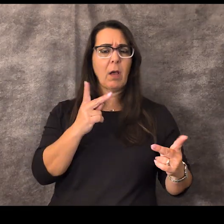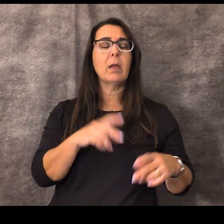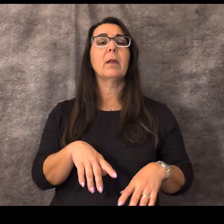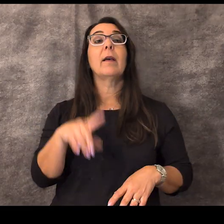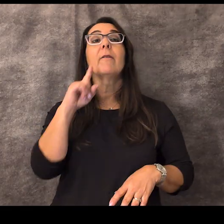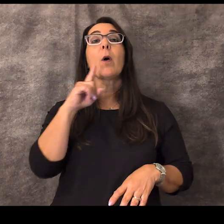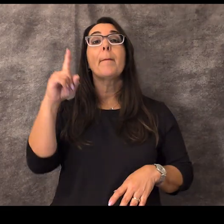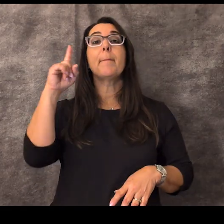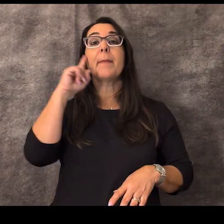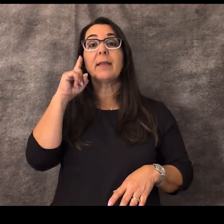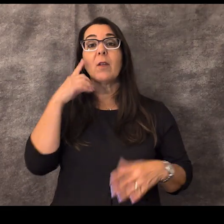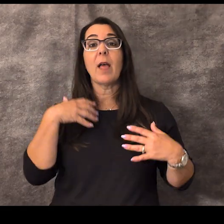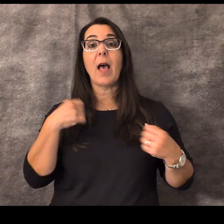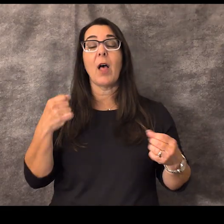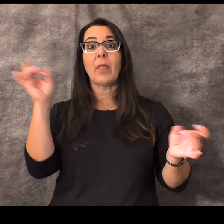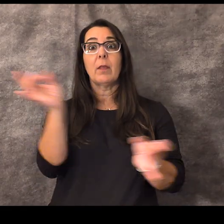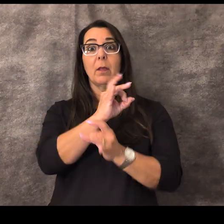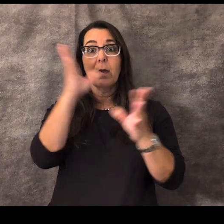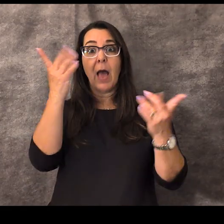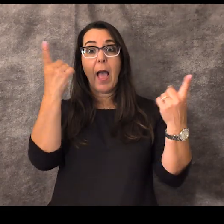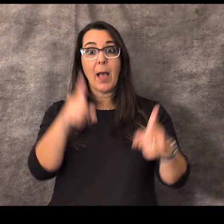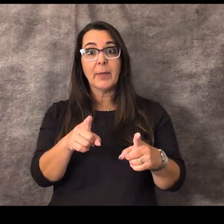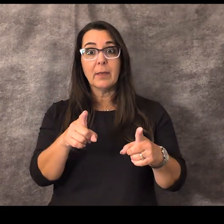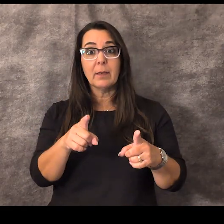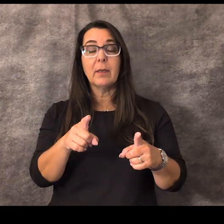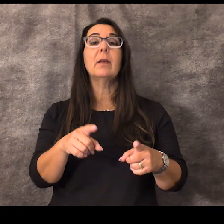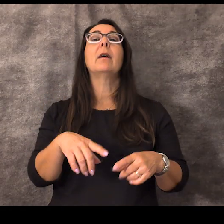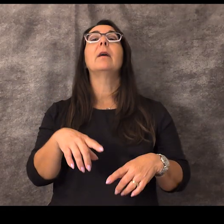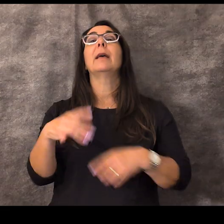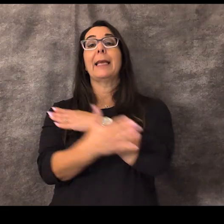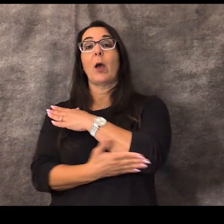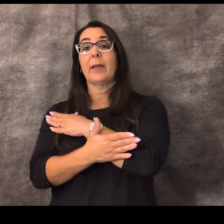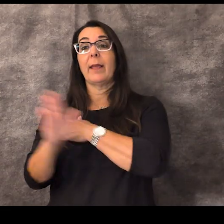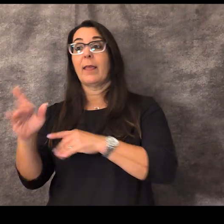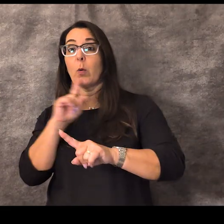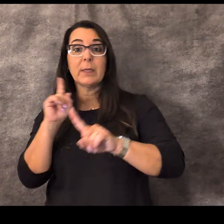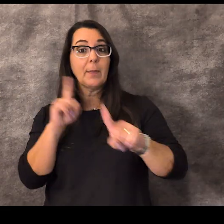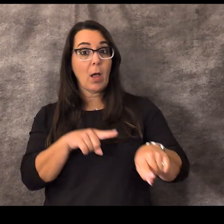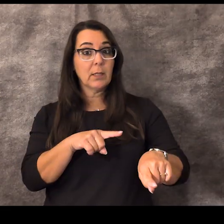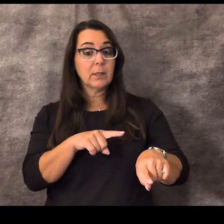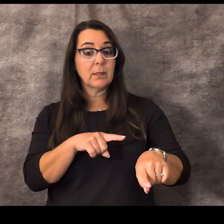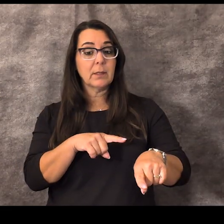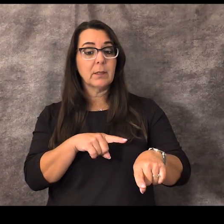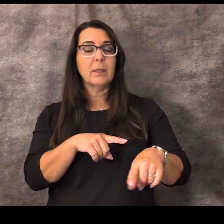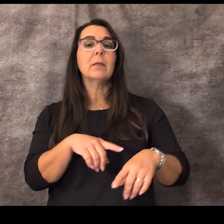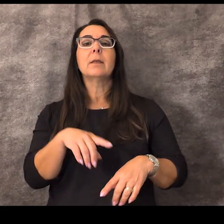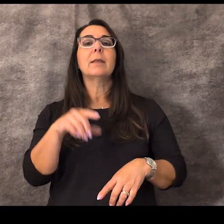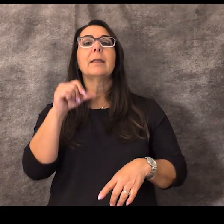crisis, sort of the only response that the county was providing was, involuntary commitment, which